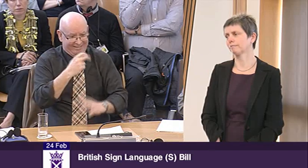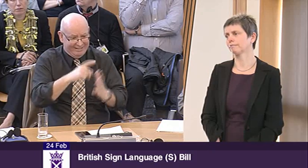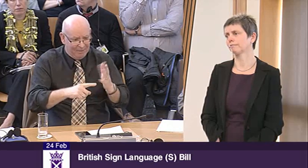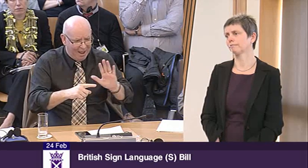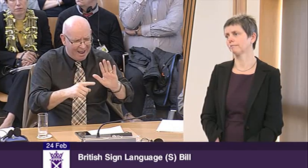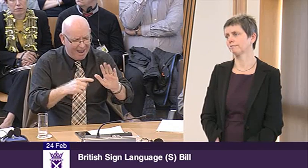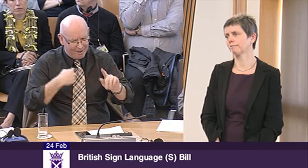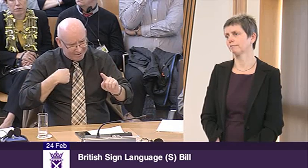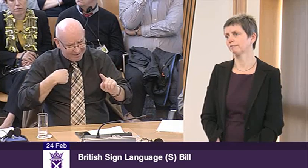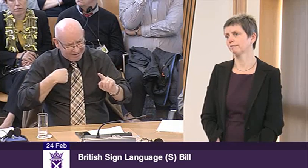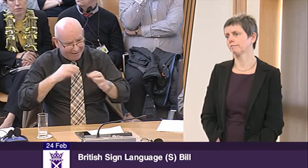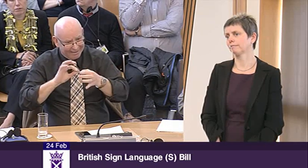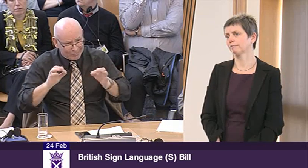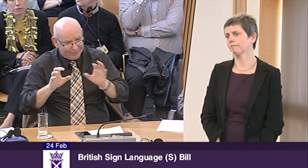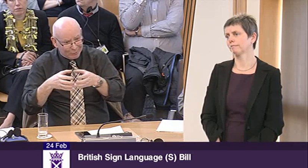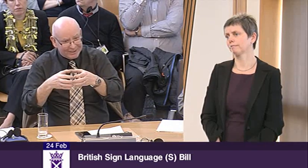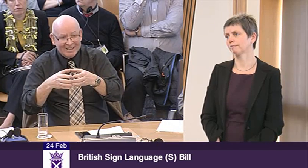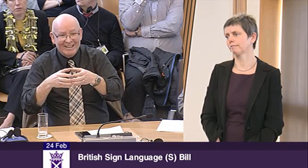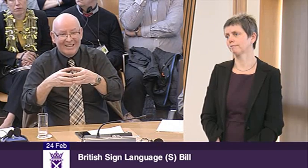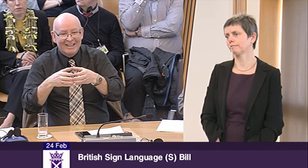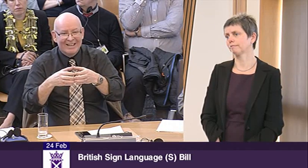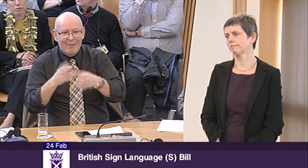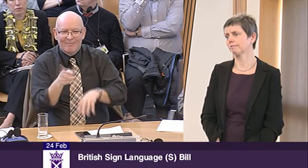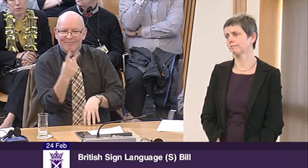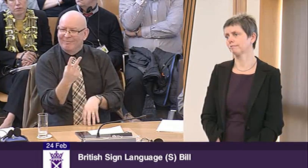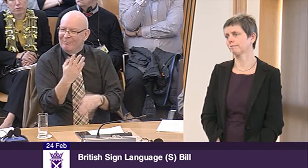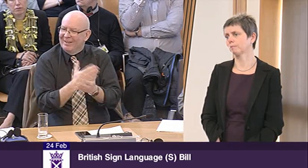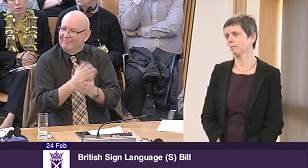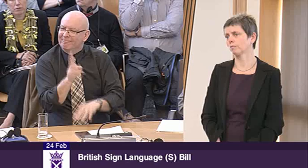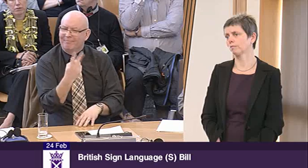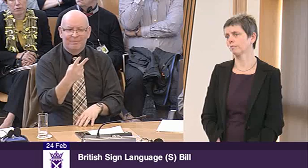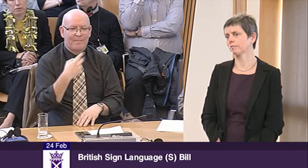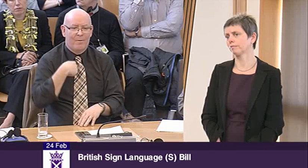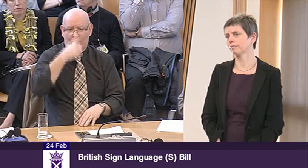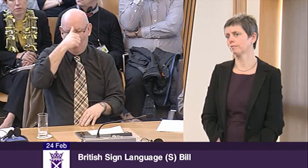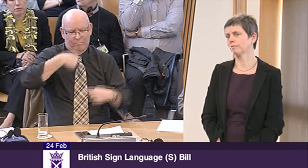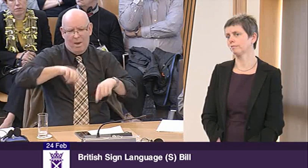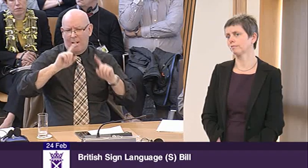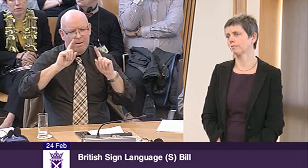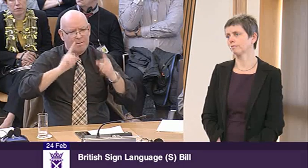ourselves as a linguistic minority or community. This does not need to be an either/or situation.